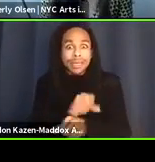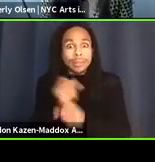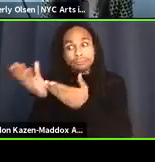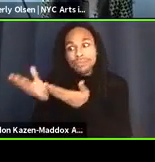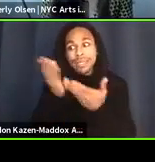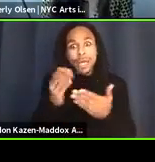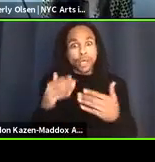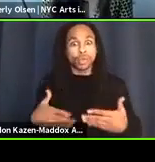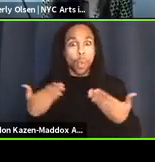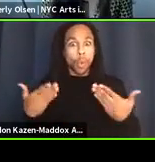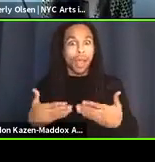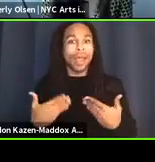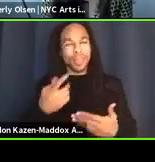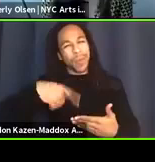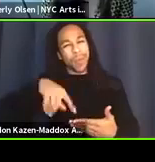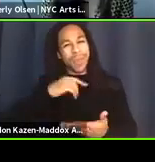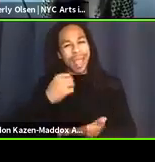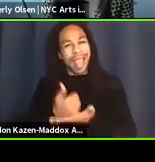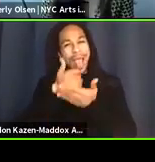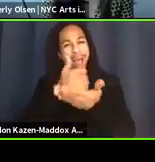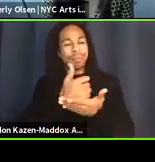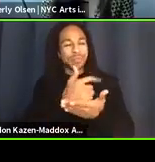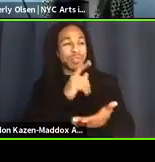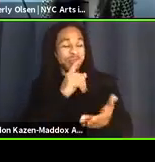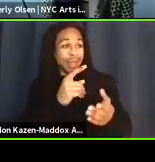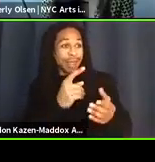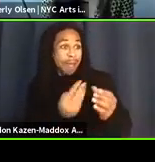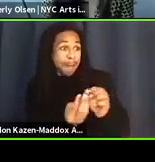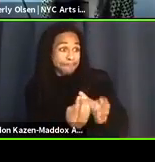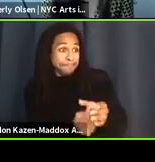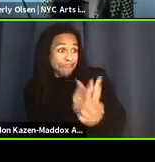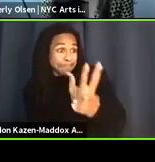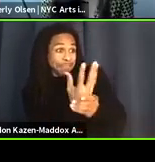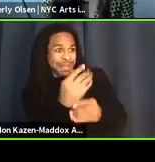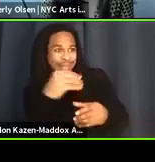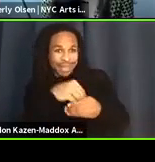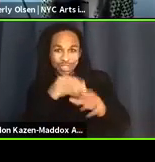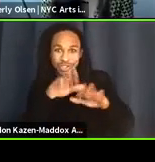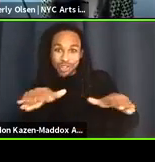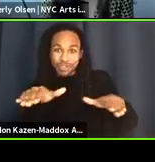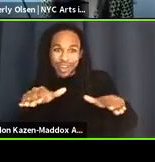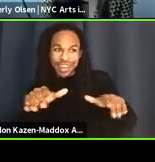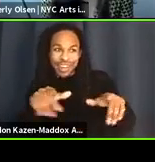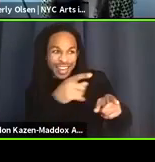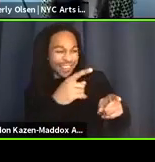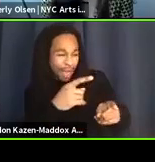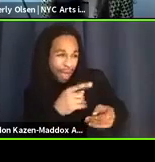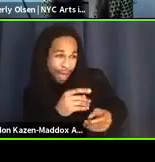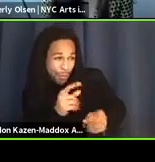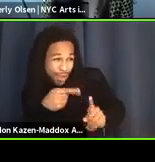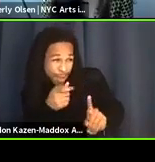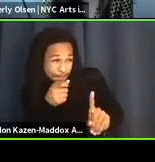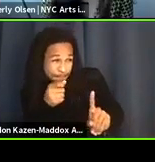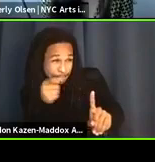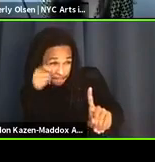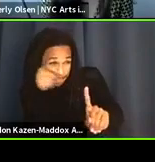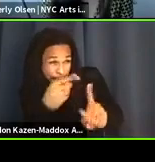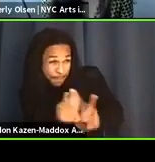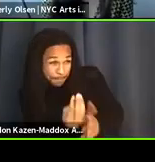has reminded all of us why do we do things and why do we keep doing these things? It